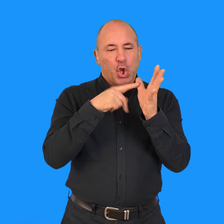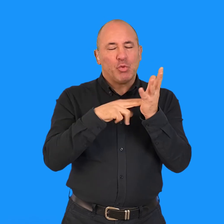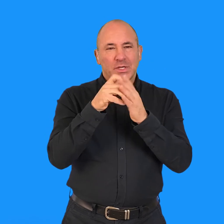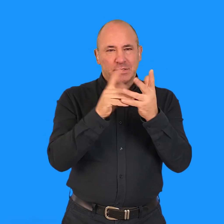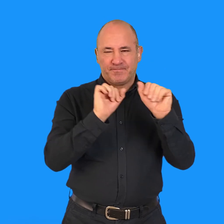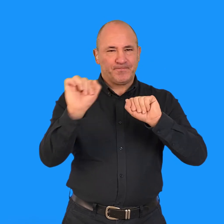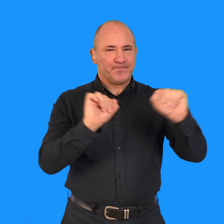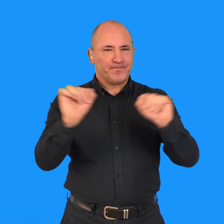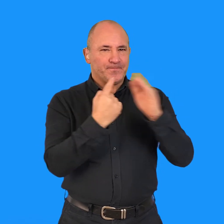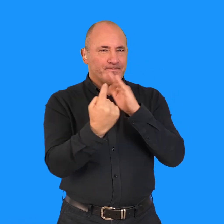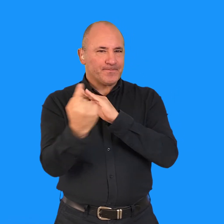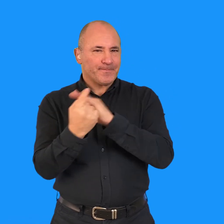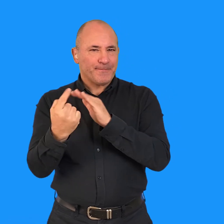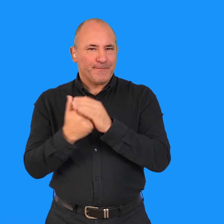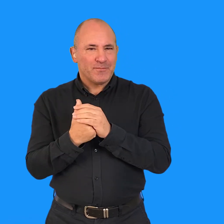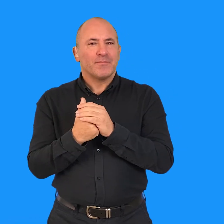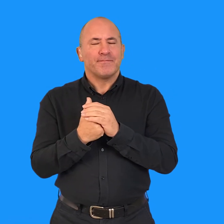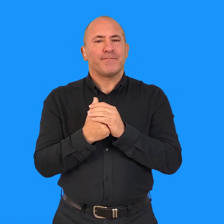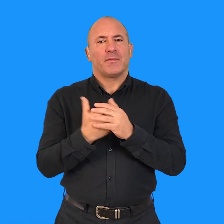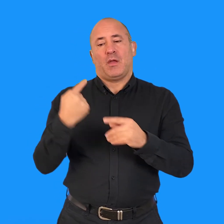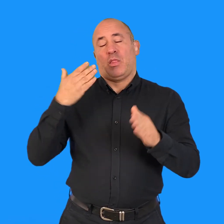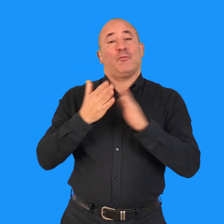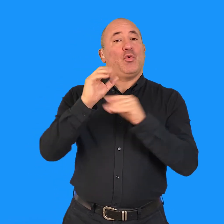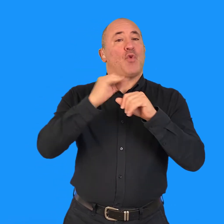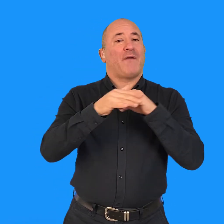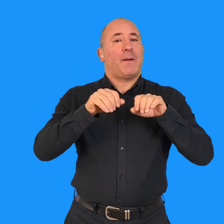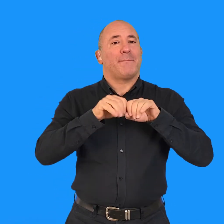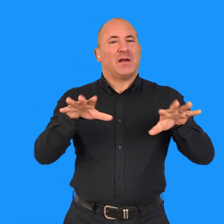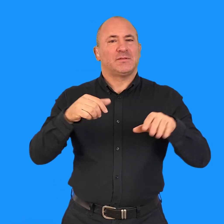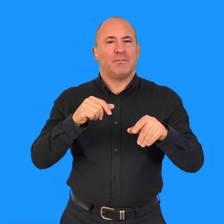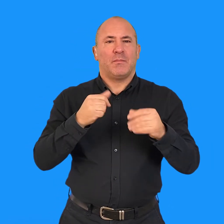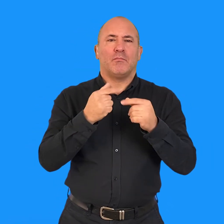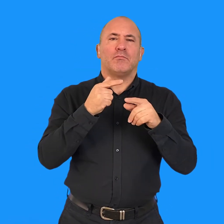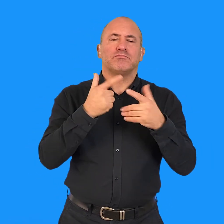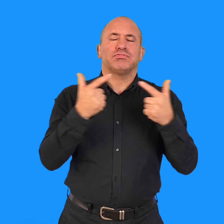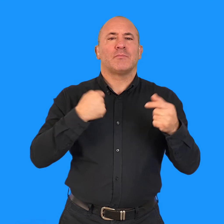There's a reason why a lot of my work during the pandemic has been advocating access riders